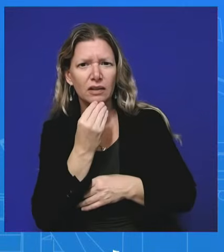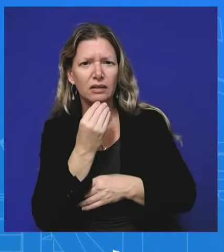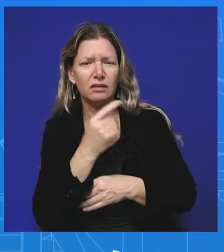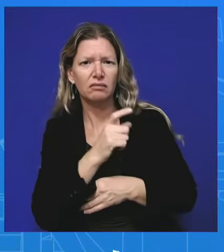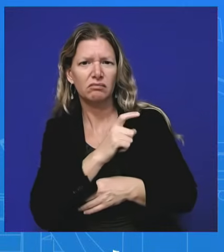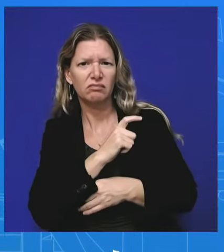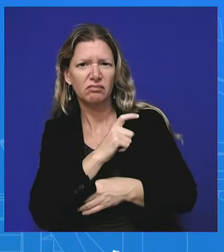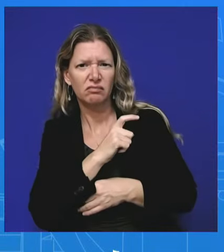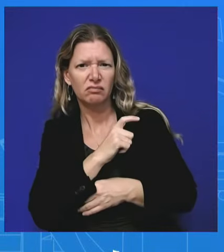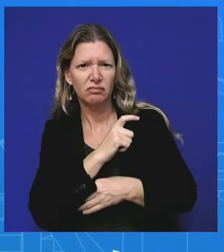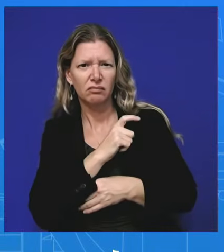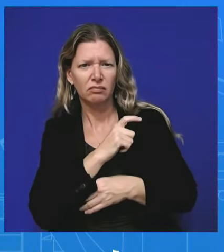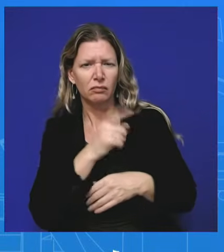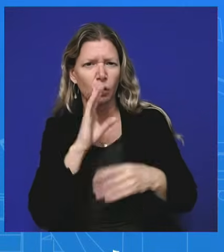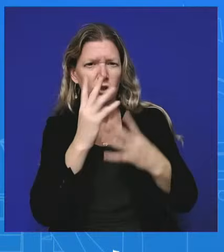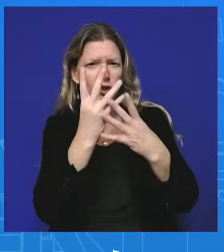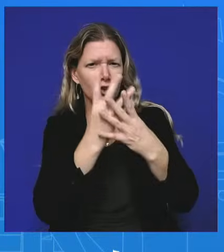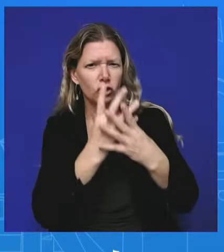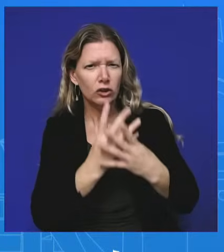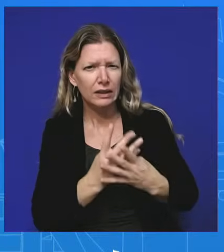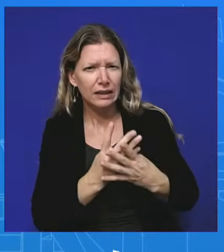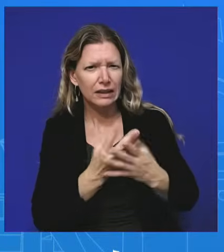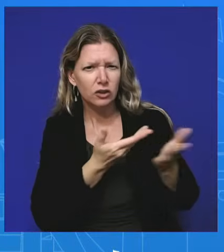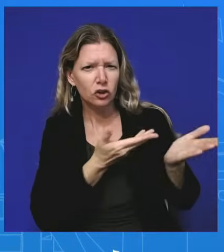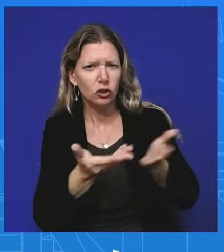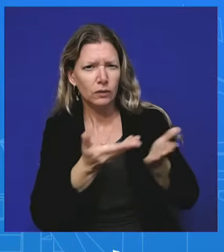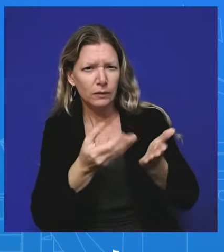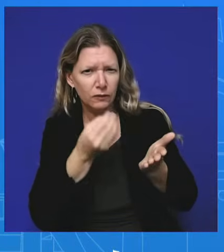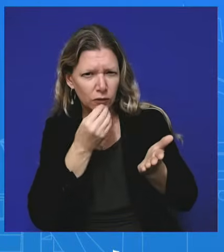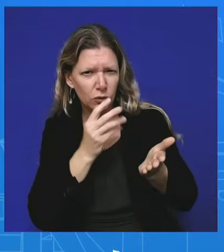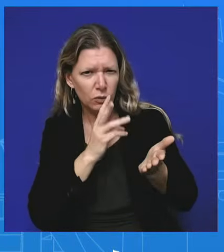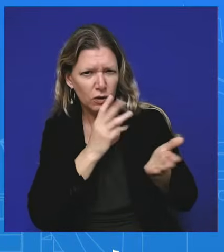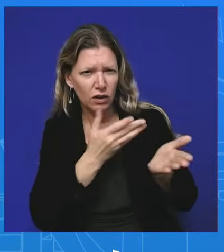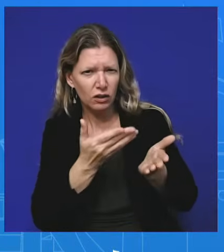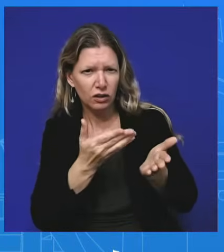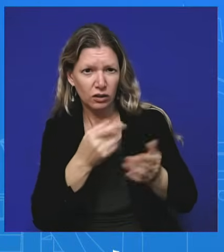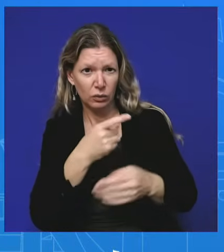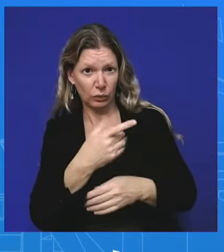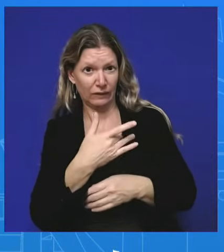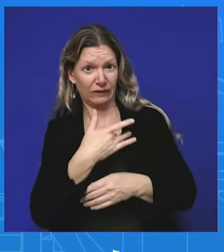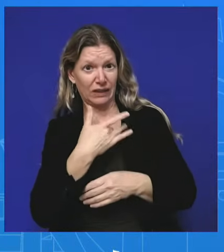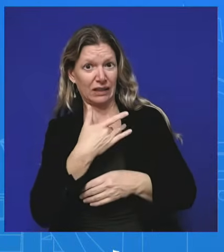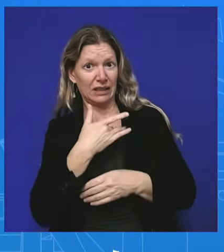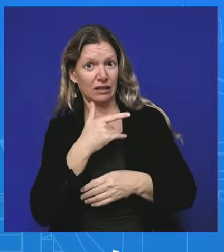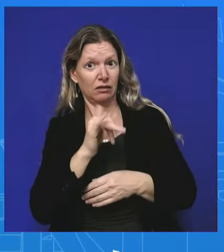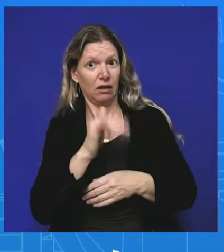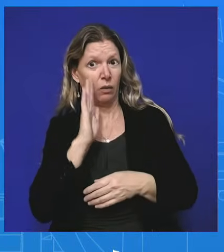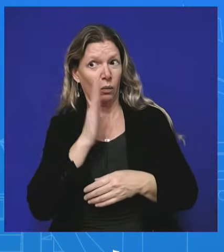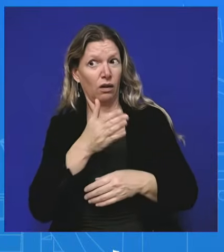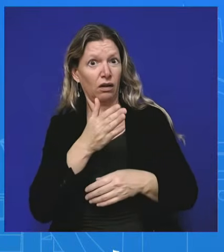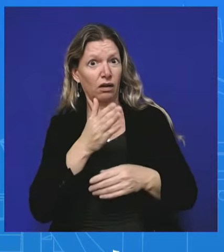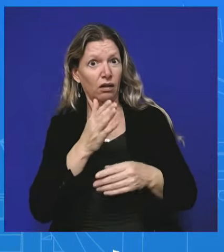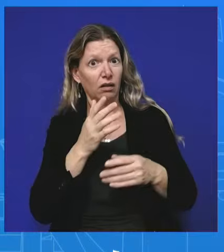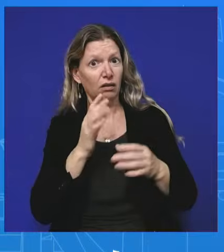sort of delays in terms of the aid being held up? Mr. Kirby: Yeah. The Press: And also, if I may, how confident are you that there's not going to be delays at the other end when --